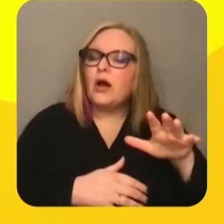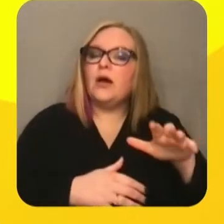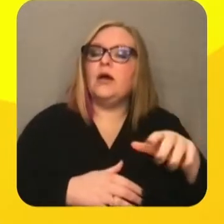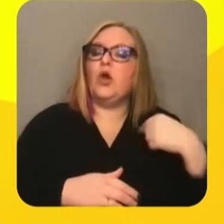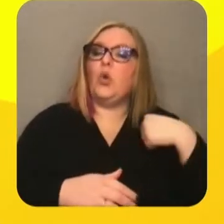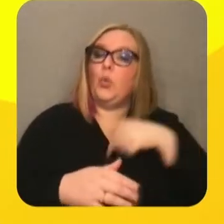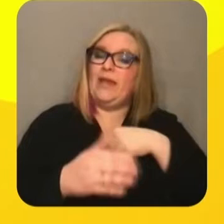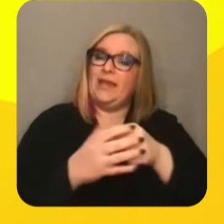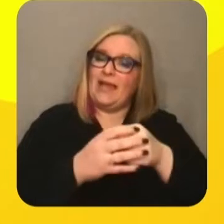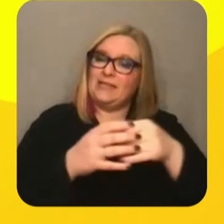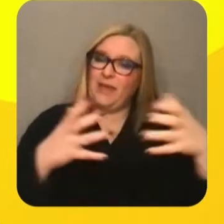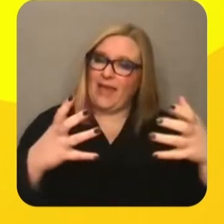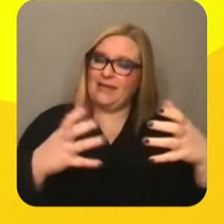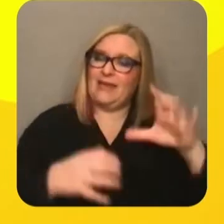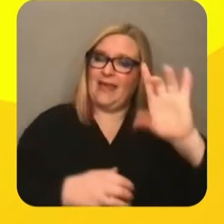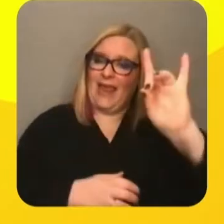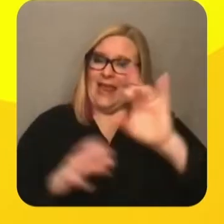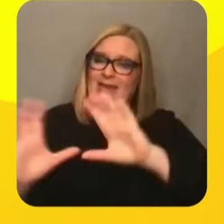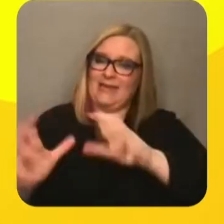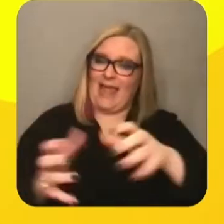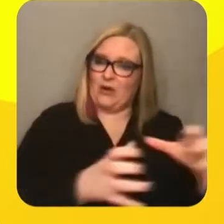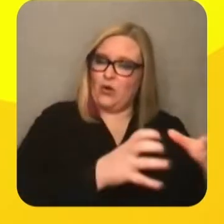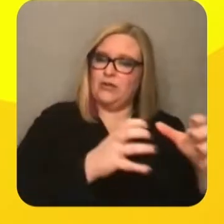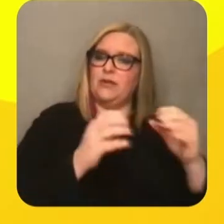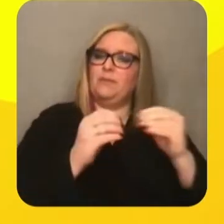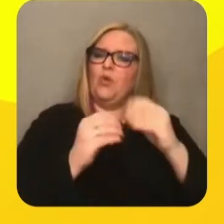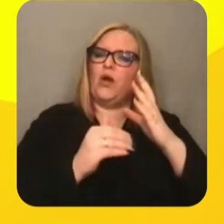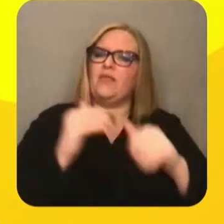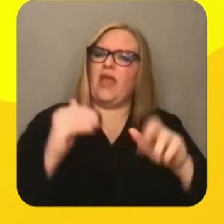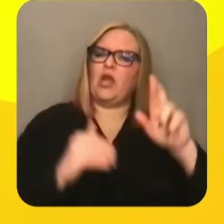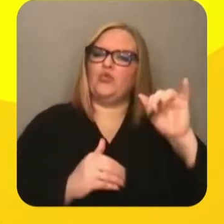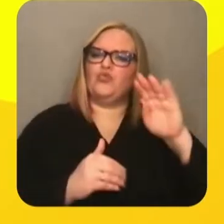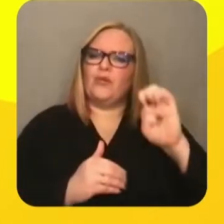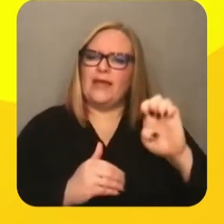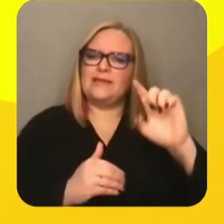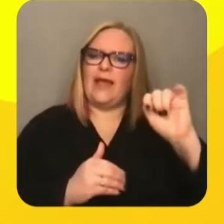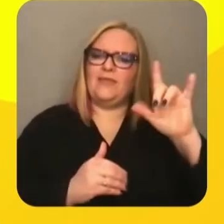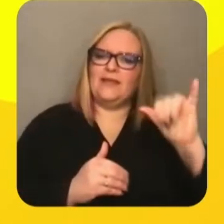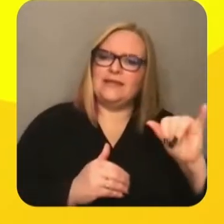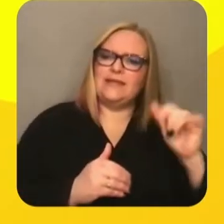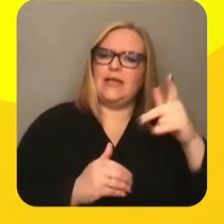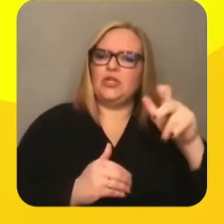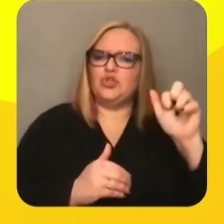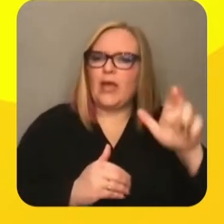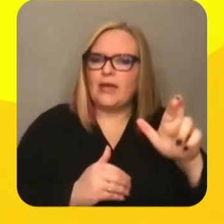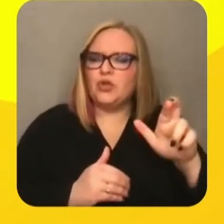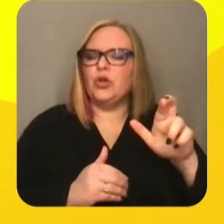different categories beyond simply race, ethnicity and gender, sexual orientation, gender identity, disability.